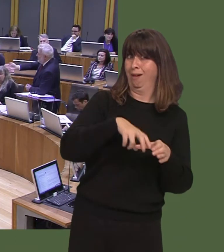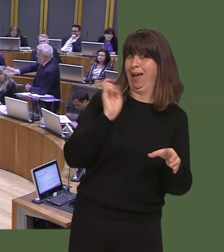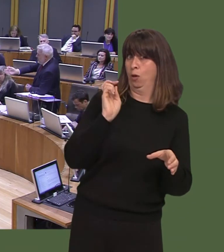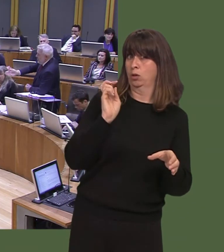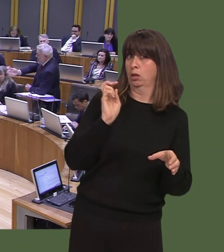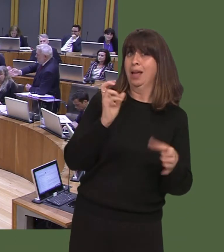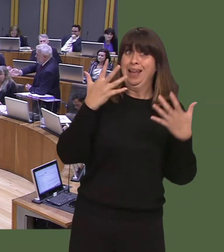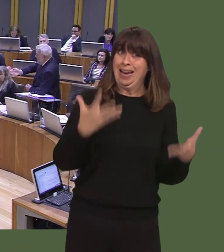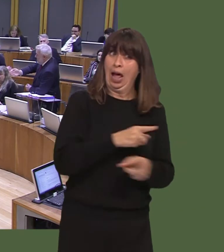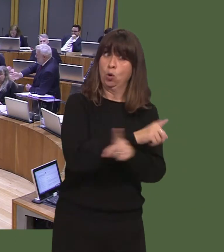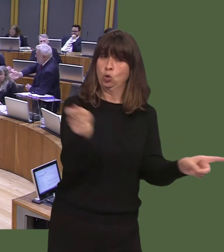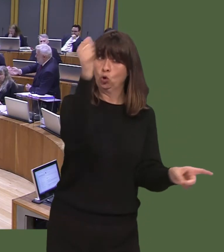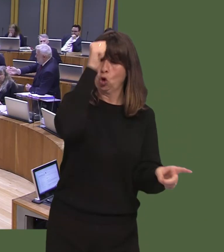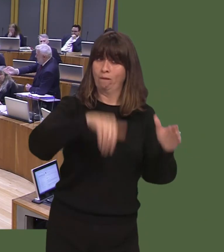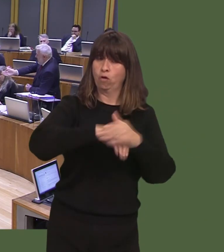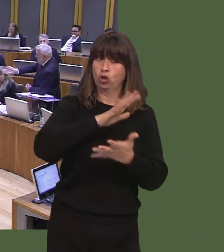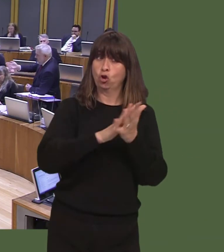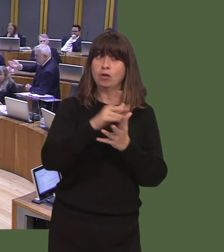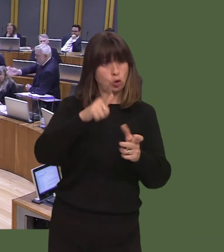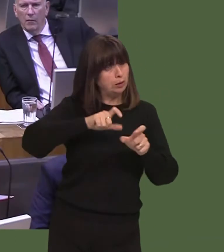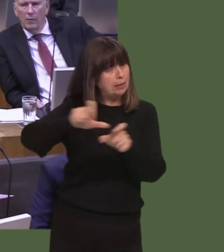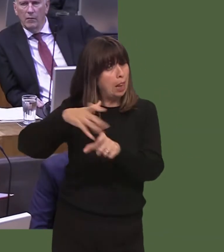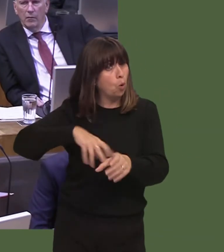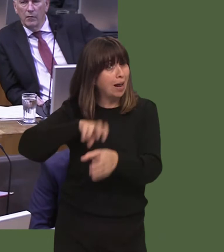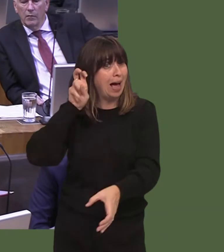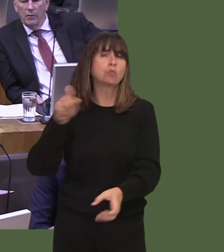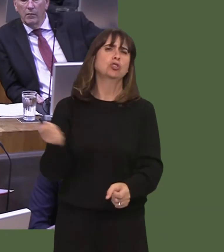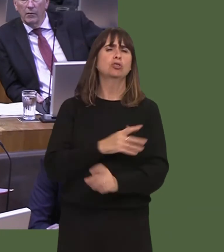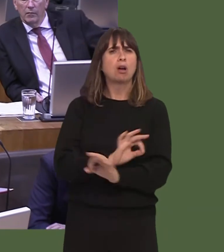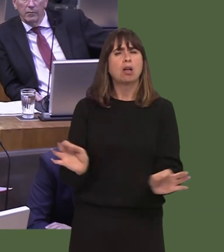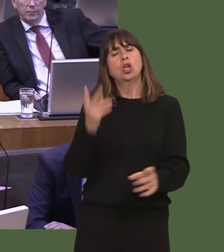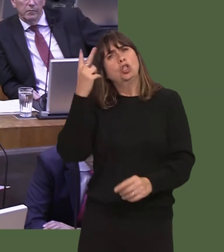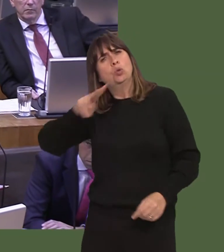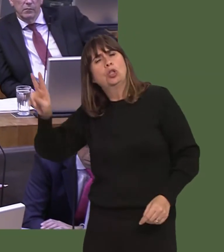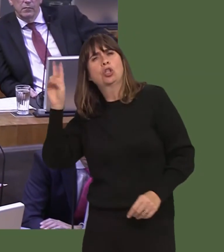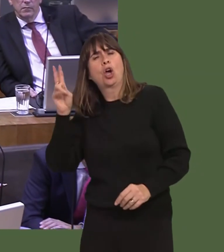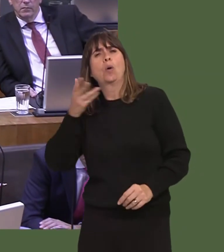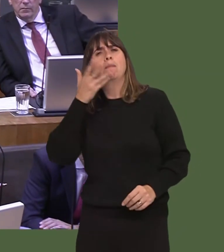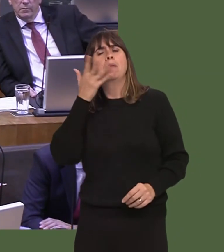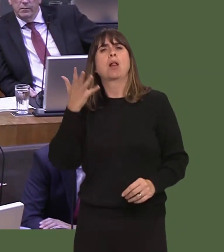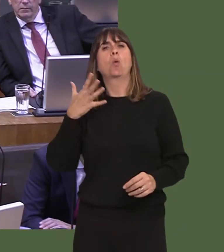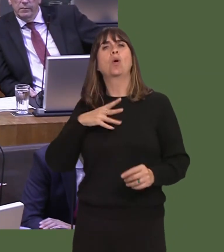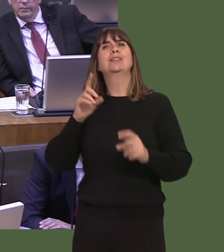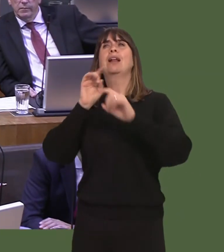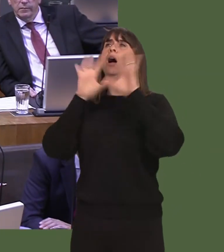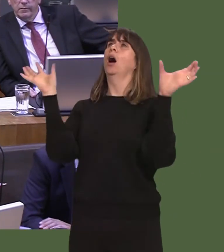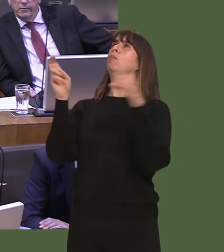in the full knowledge of what they know now, they want to go ahead? The problem has always been this: two years ago, people were asked to vote for an ideaóthere